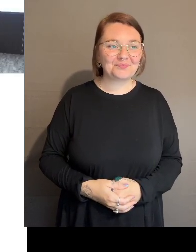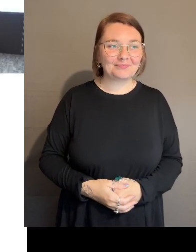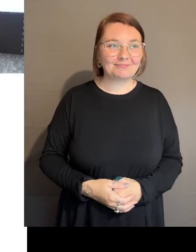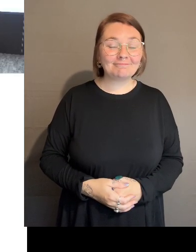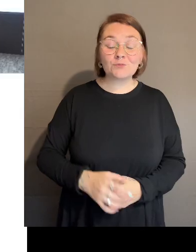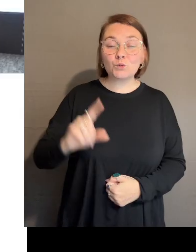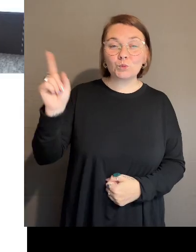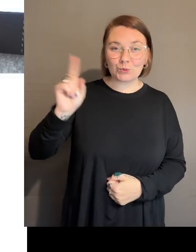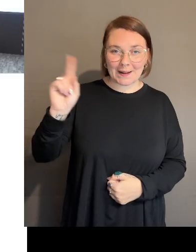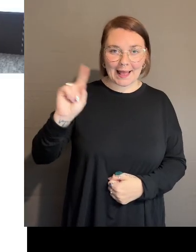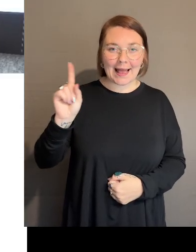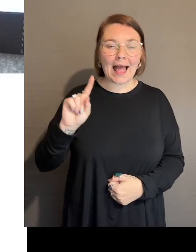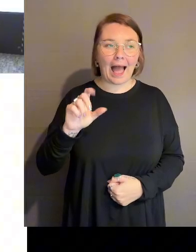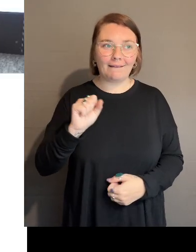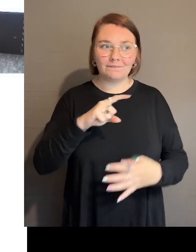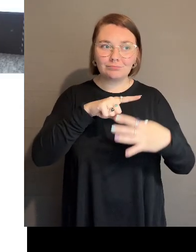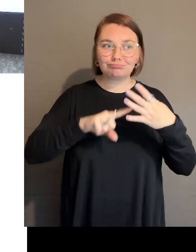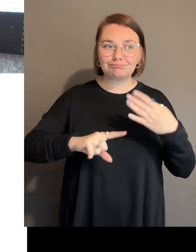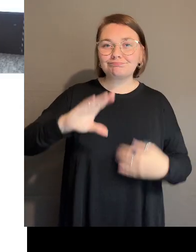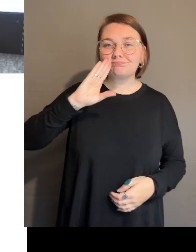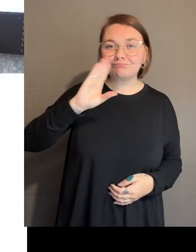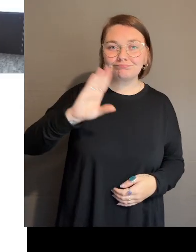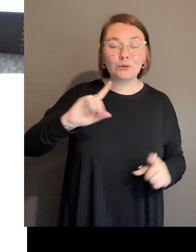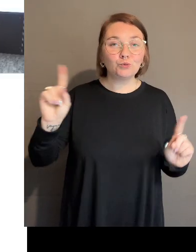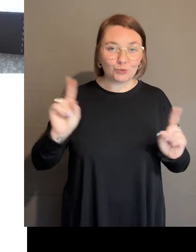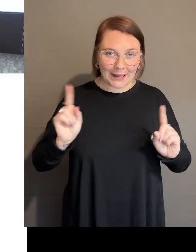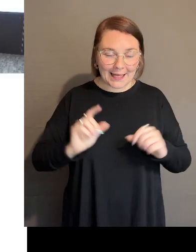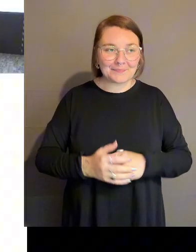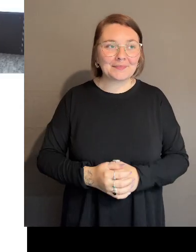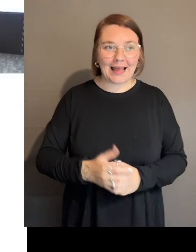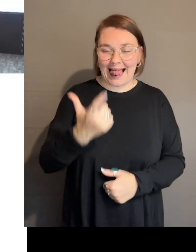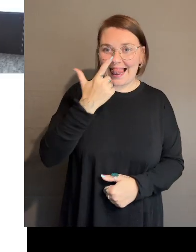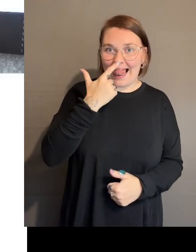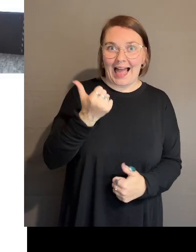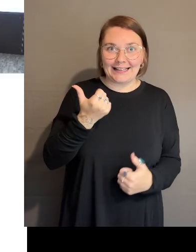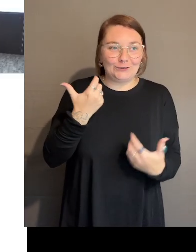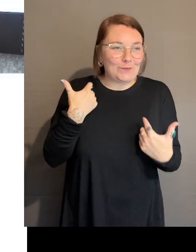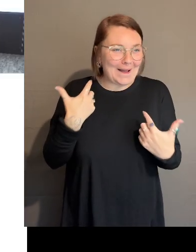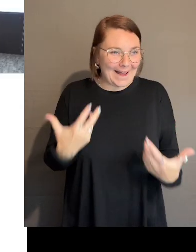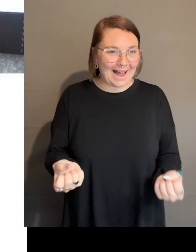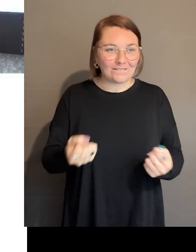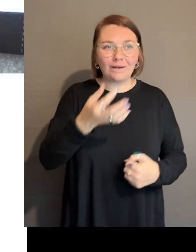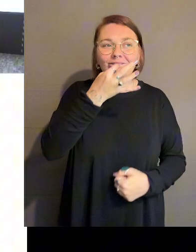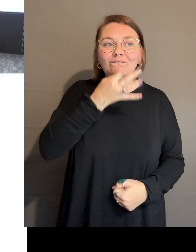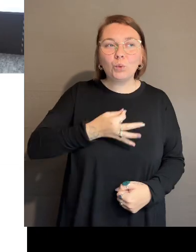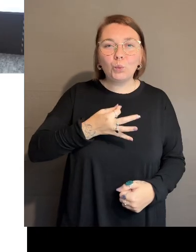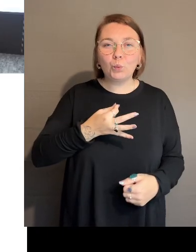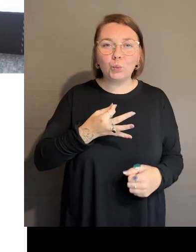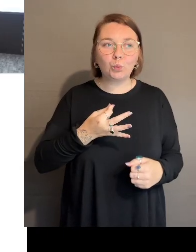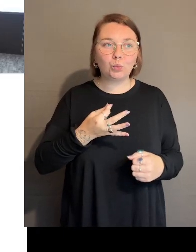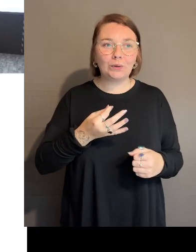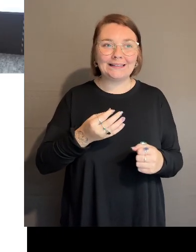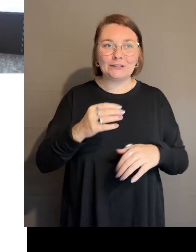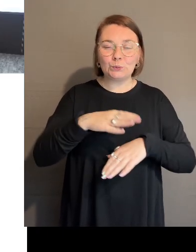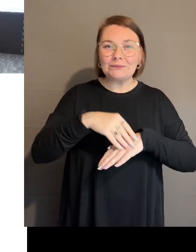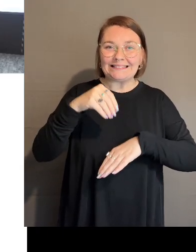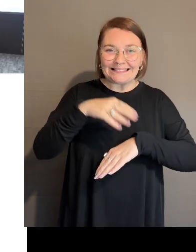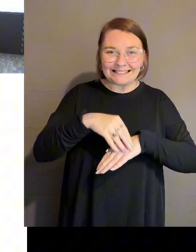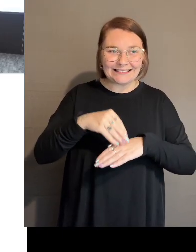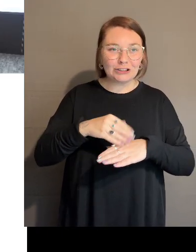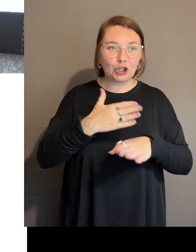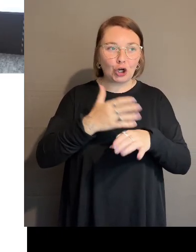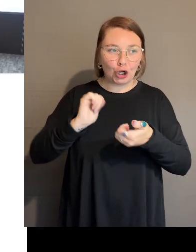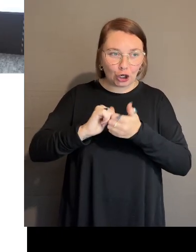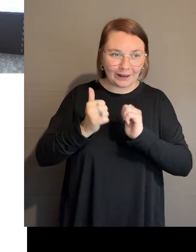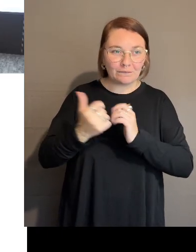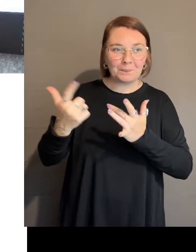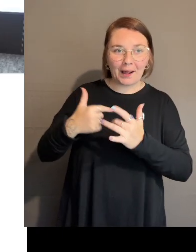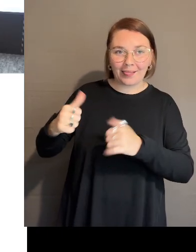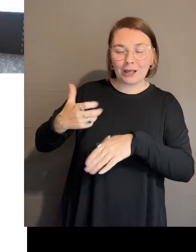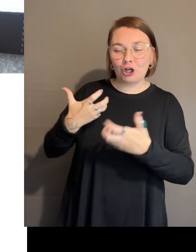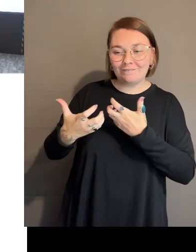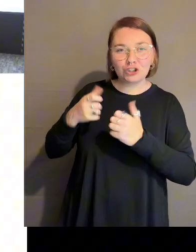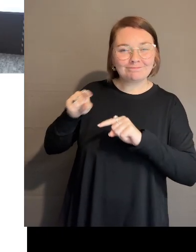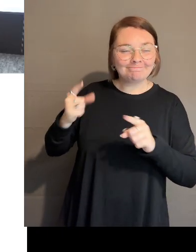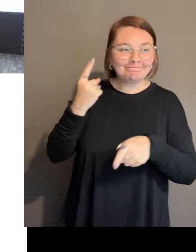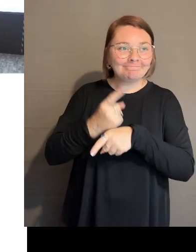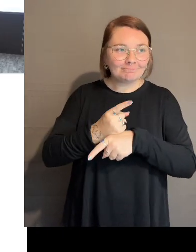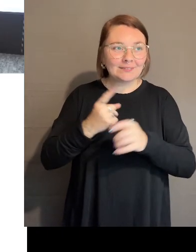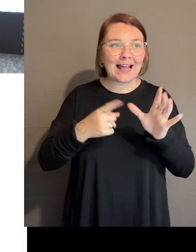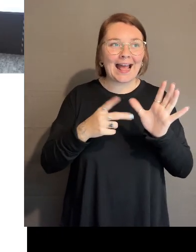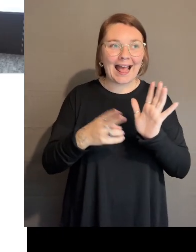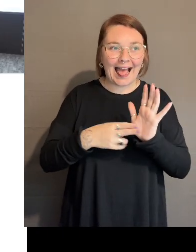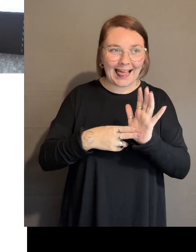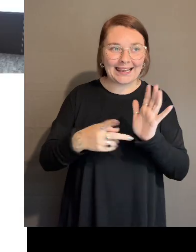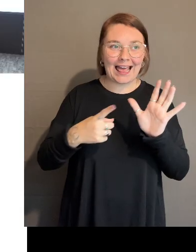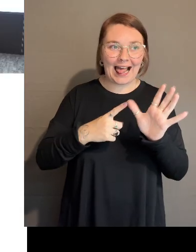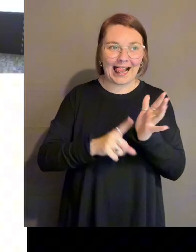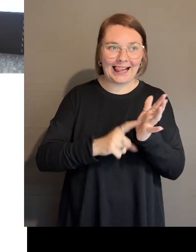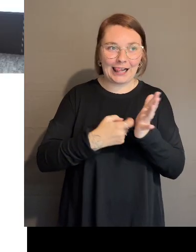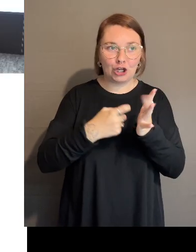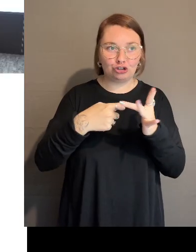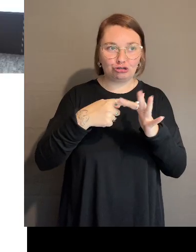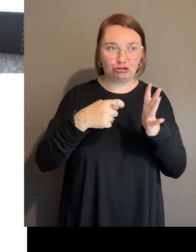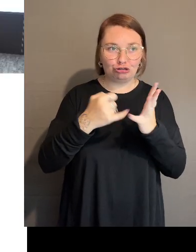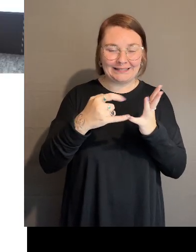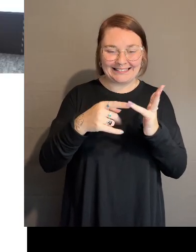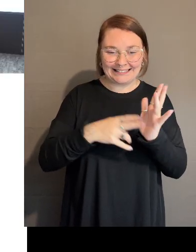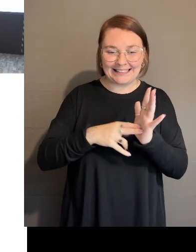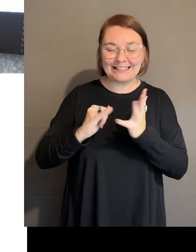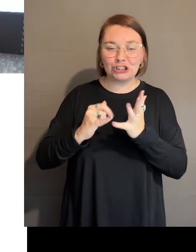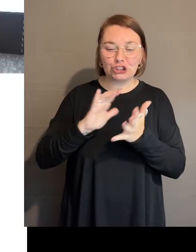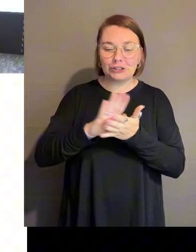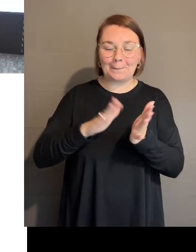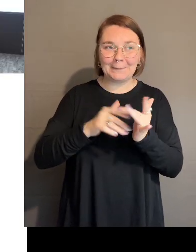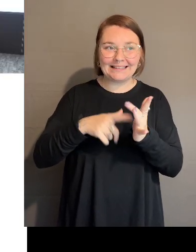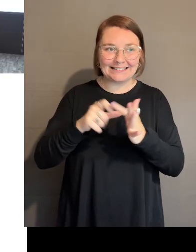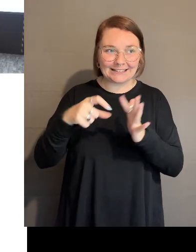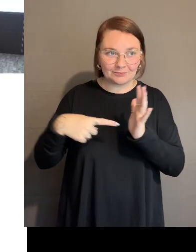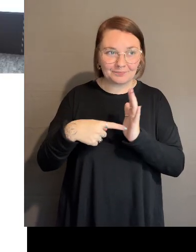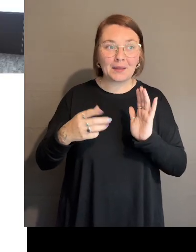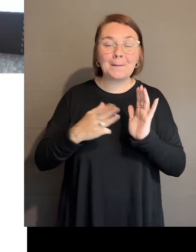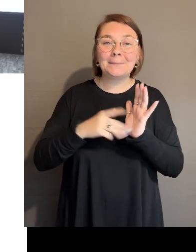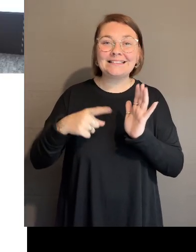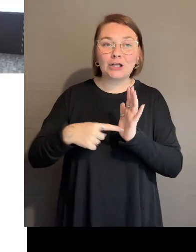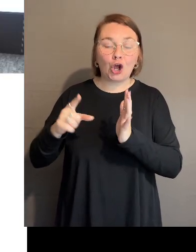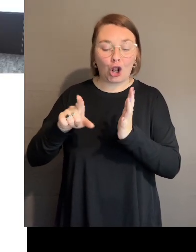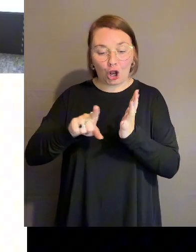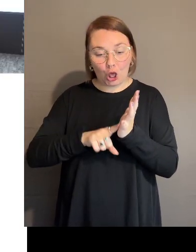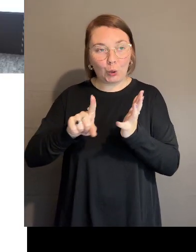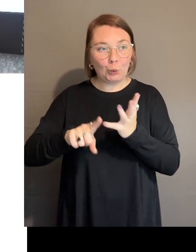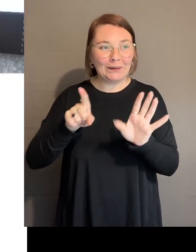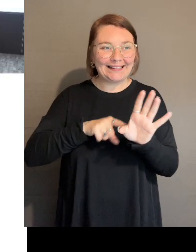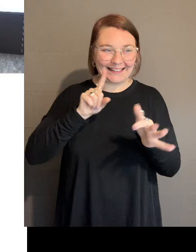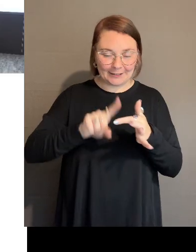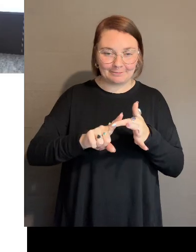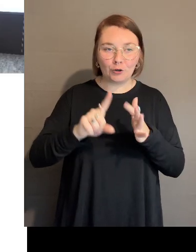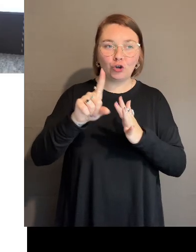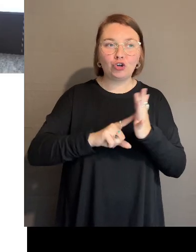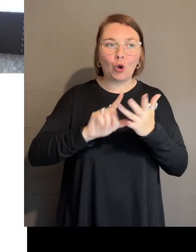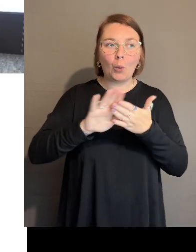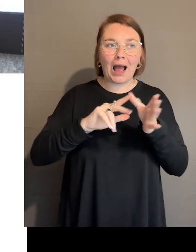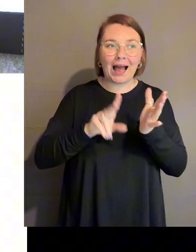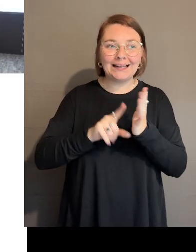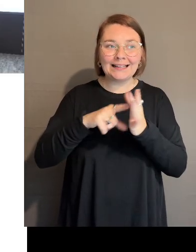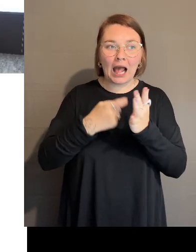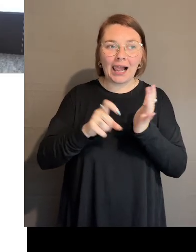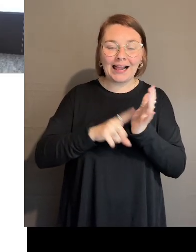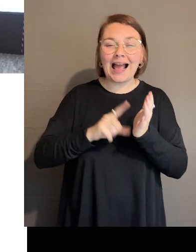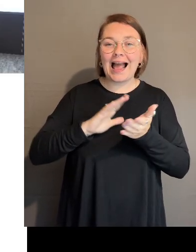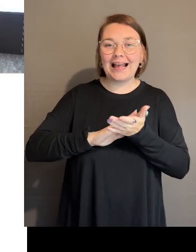Today, so we've got a number of speakers. We're lucky enough to have a couple of, Swedish colleagues from Moon University speaking today. So we've got Anne Alcon Schmidt, Mrs. Lu Yi, Dr. Yuan Yal, and Professor Helen Dickinson.